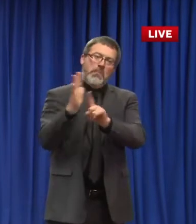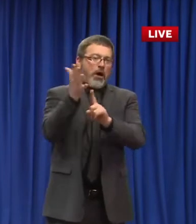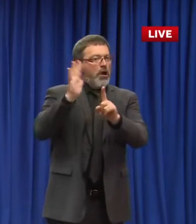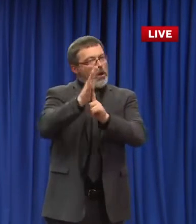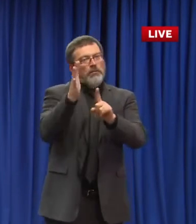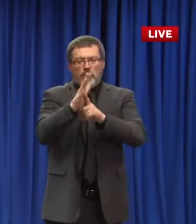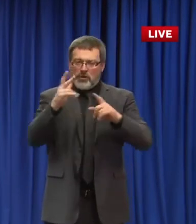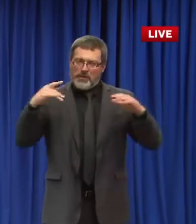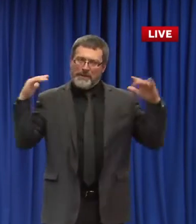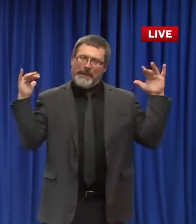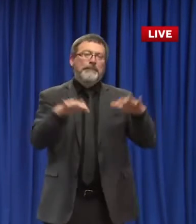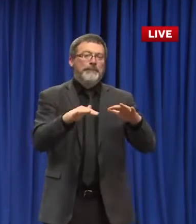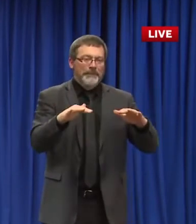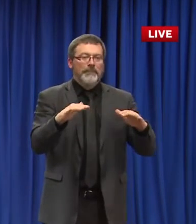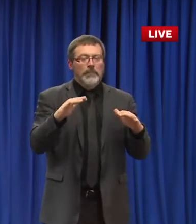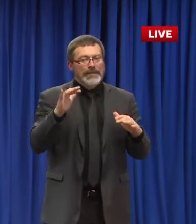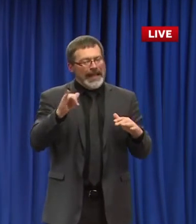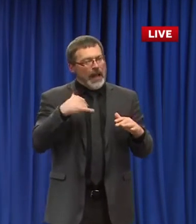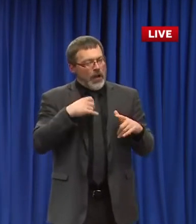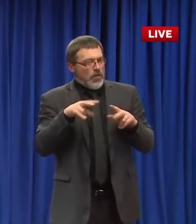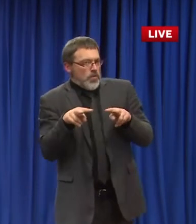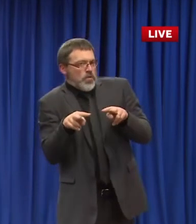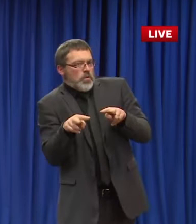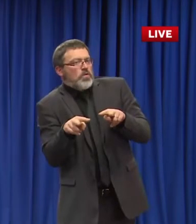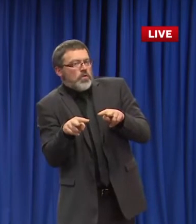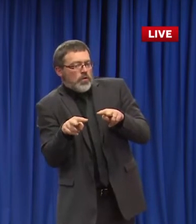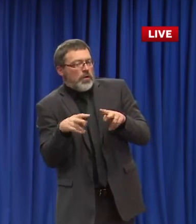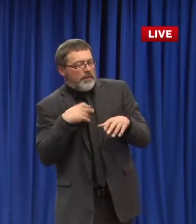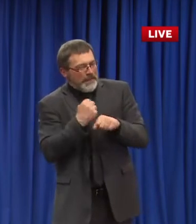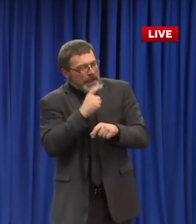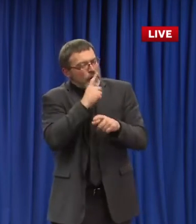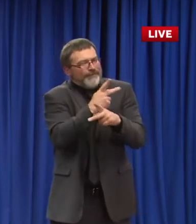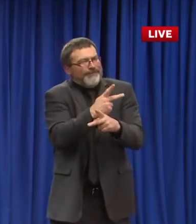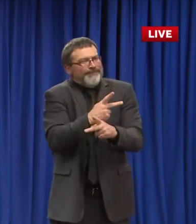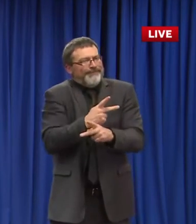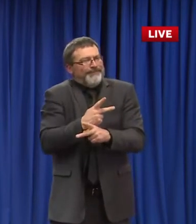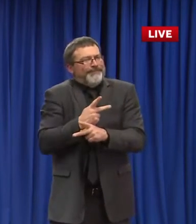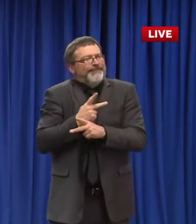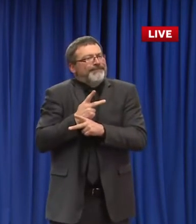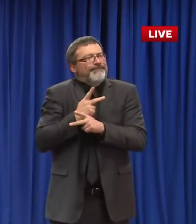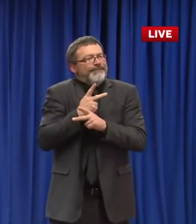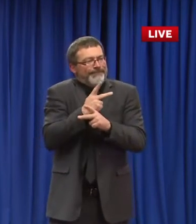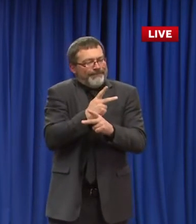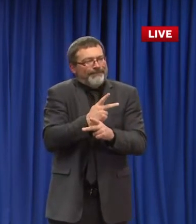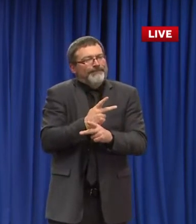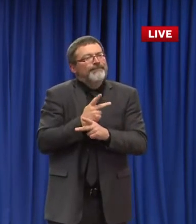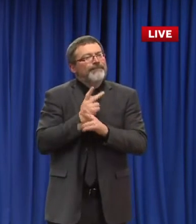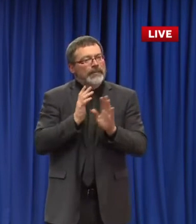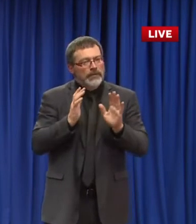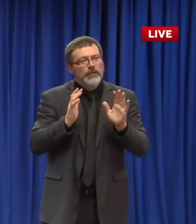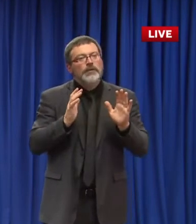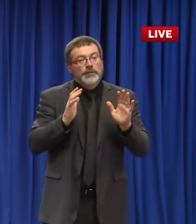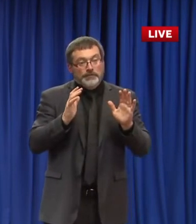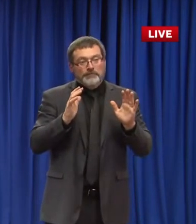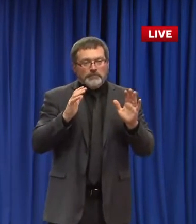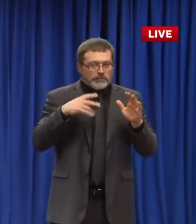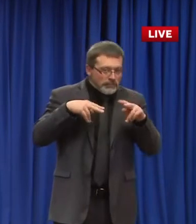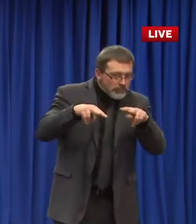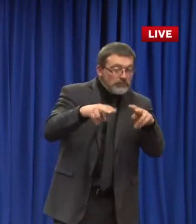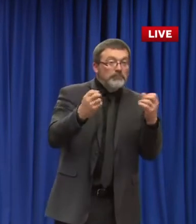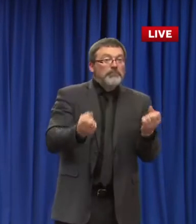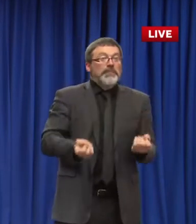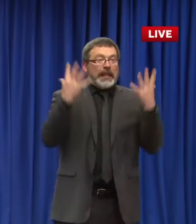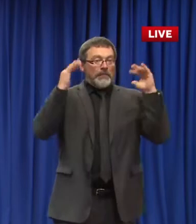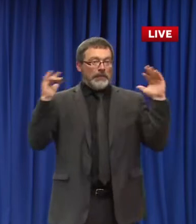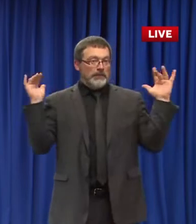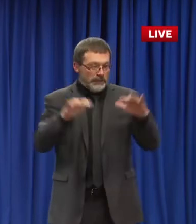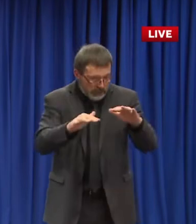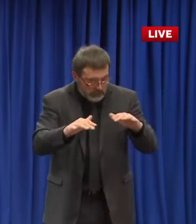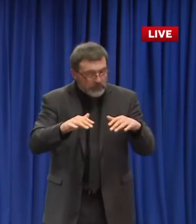IT’S A GYM FIRST ON OUR SEE MOST WHICH ALSO MEANS THAT IT CAN HAVE SOME OF THE TRADITIONALLY SOME OF THE LARGEST CROWDS SO ASIDE FROM THE CAPACITY ISSUE THAT WERE GOING TO HELP MANAGE